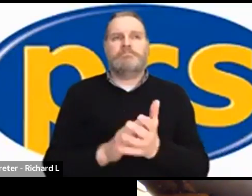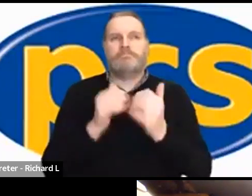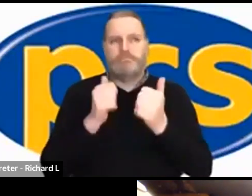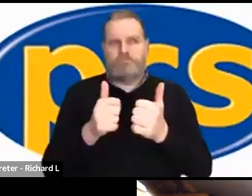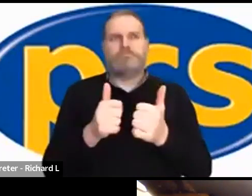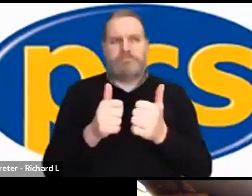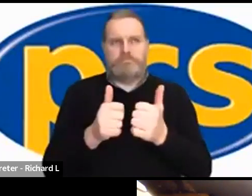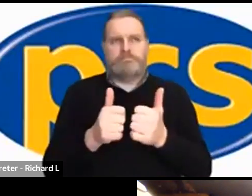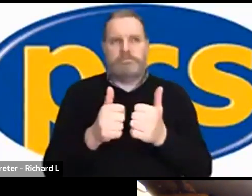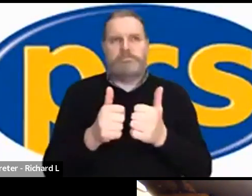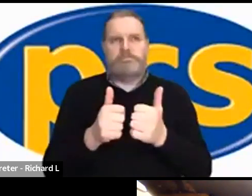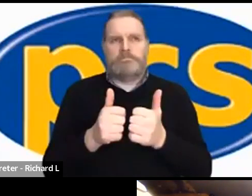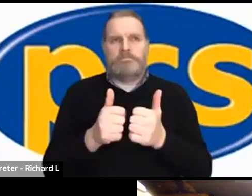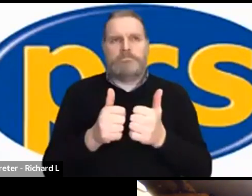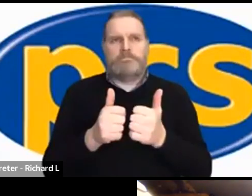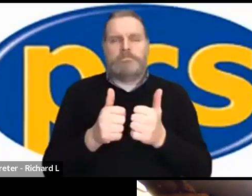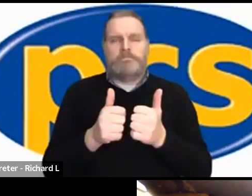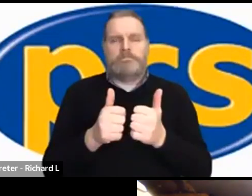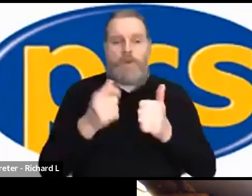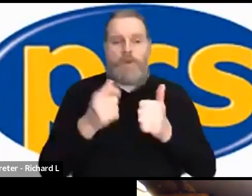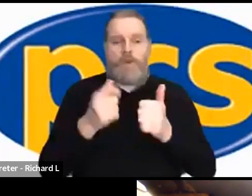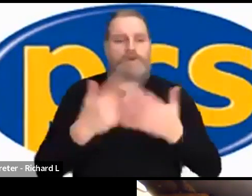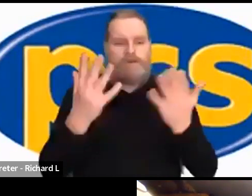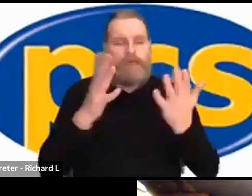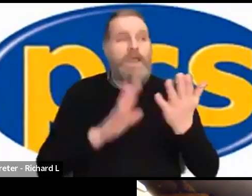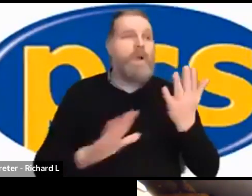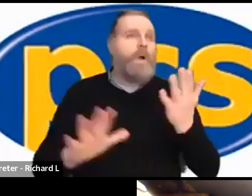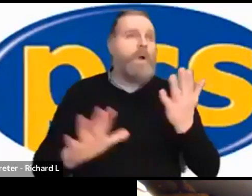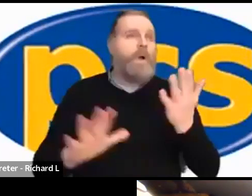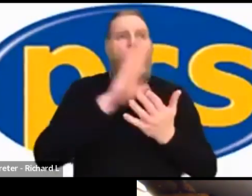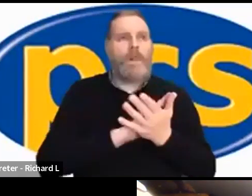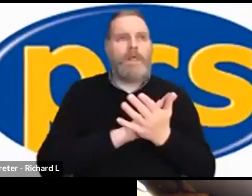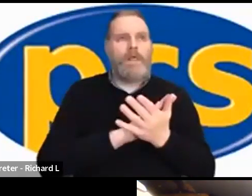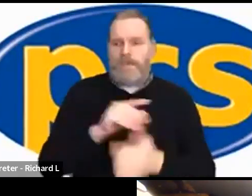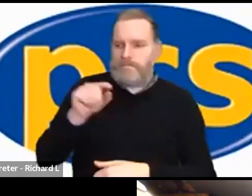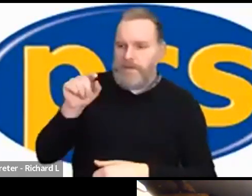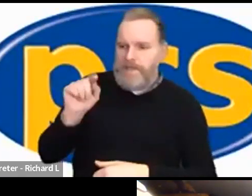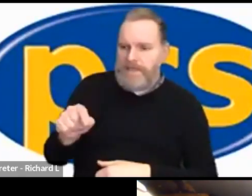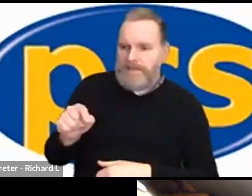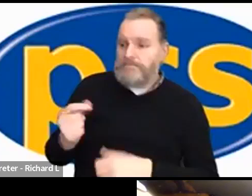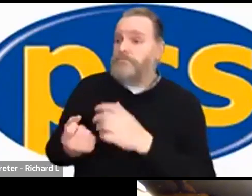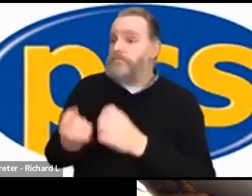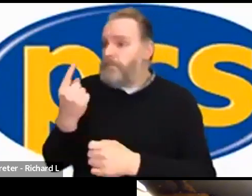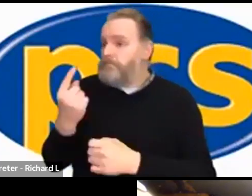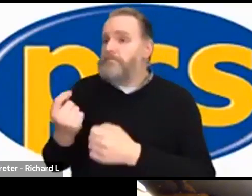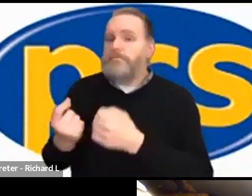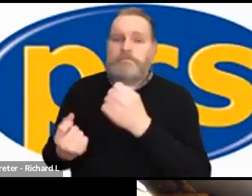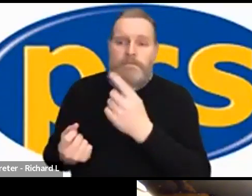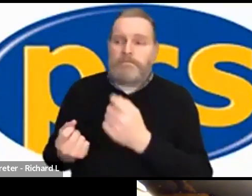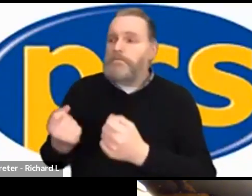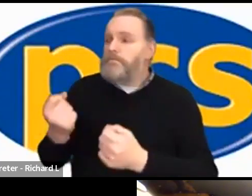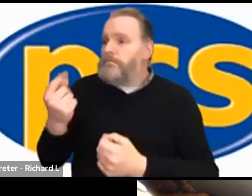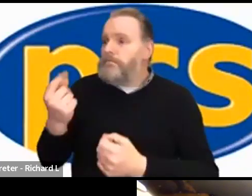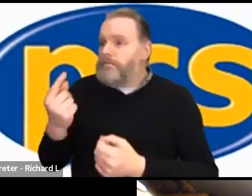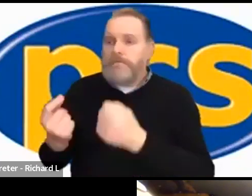do that was a really good combination of pressure, because it's ongoing ongoing continuous action that really has an that really has an effect. And then everybody else comes in